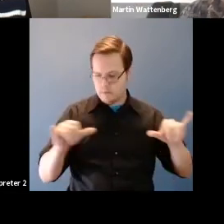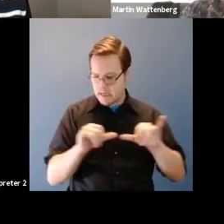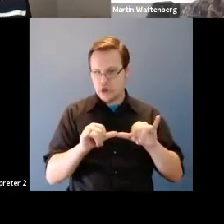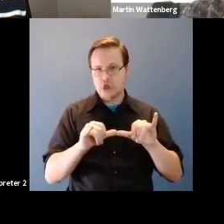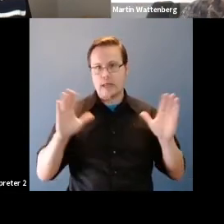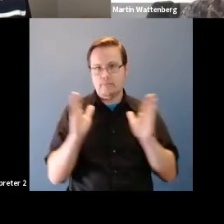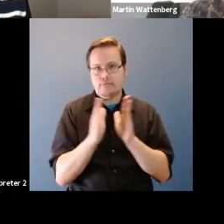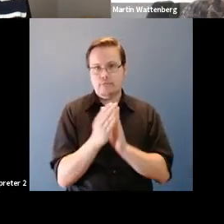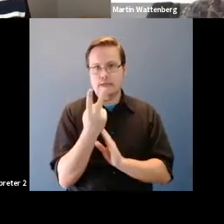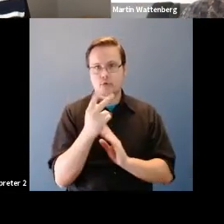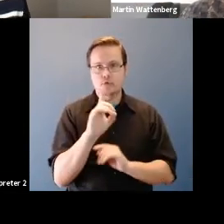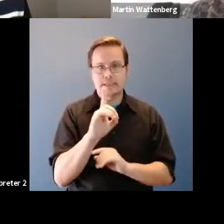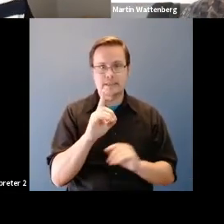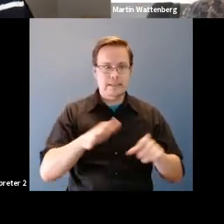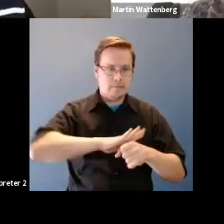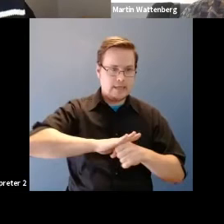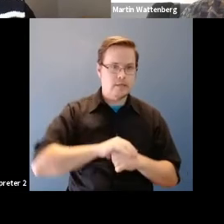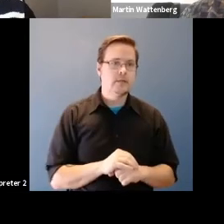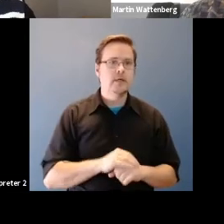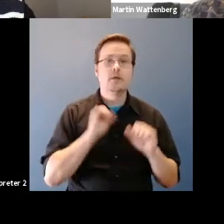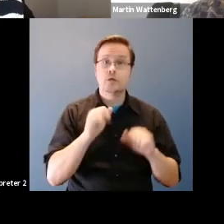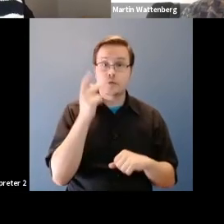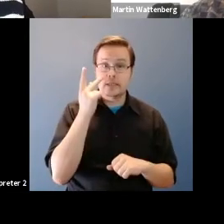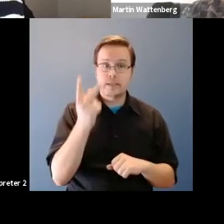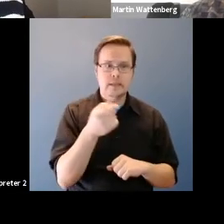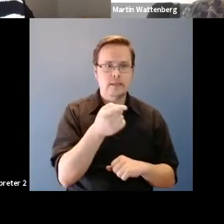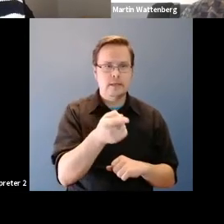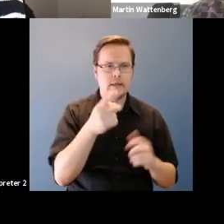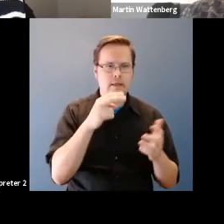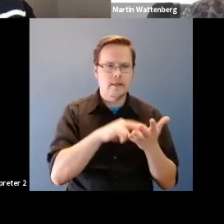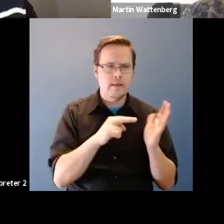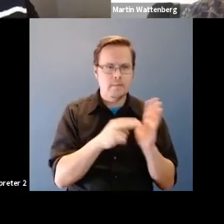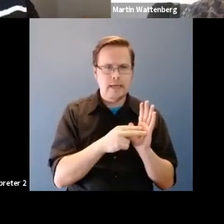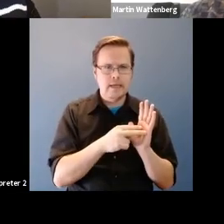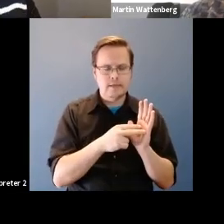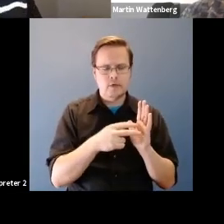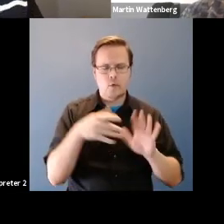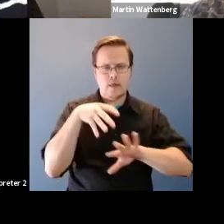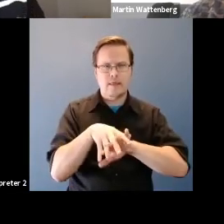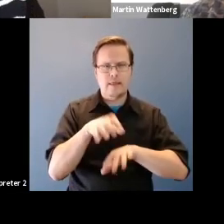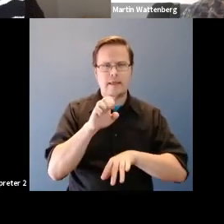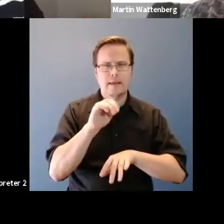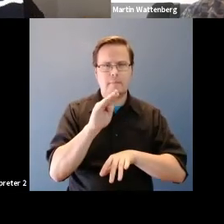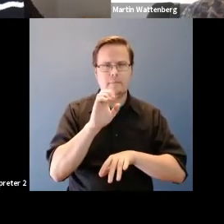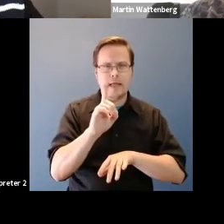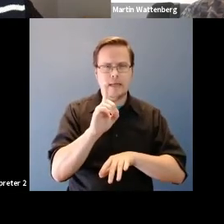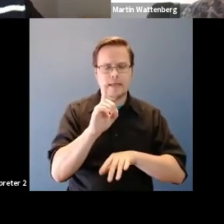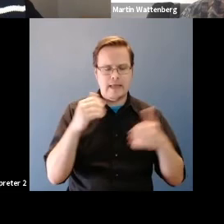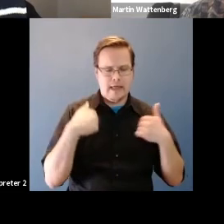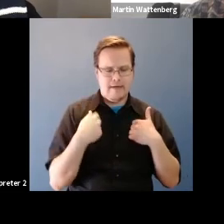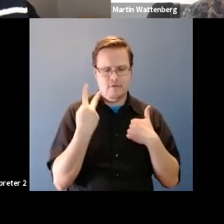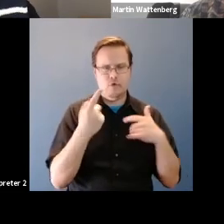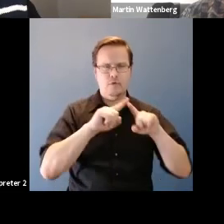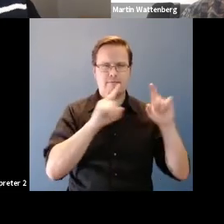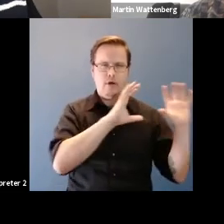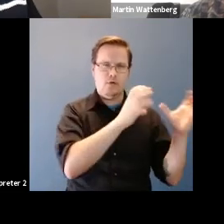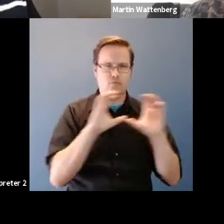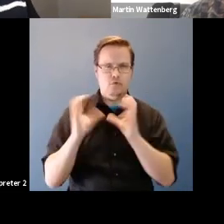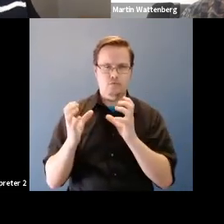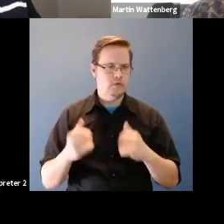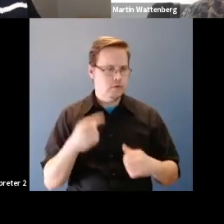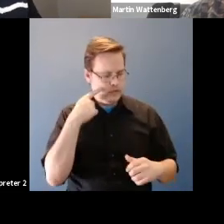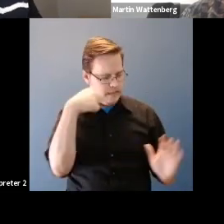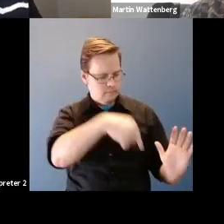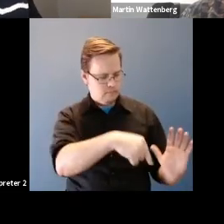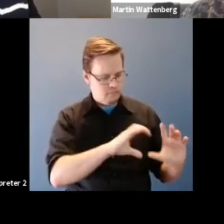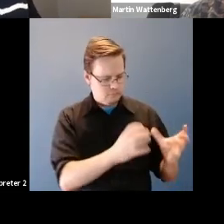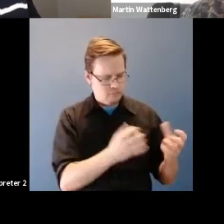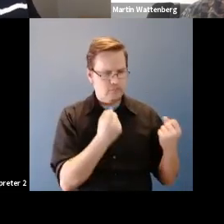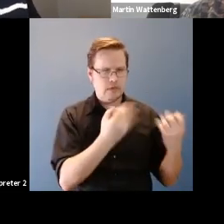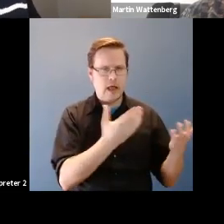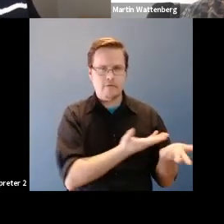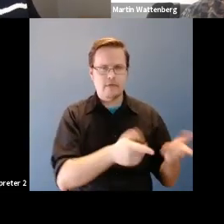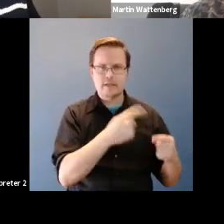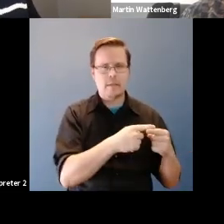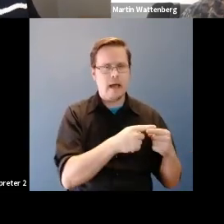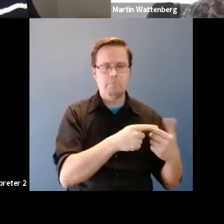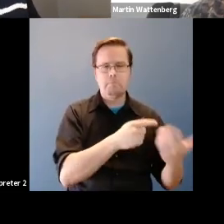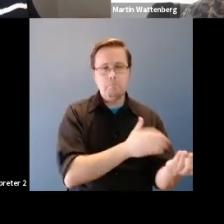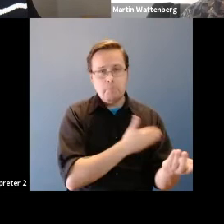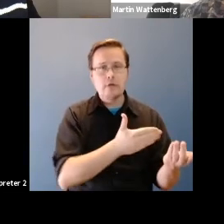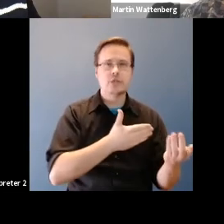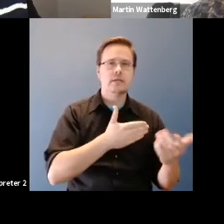Martin Wattenberg: And what you can see is that the meanings let the embedding really fall into two very different clusters there's a cluster down here, which includes a lot of stuff about rock fans and rock concerts and rock and roll.